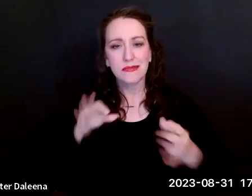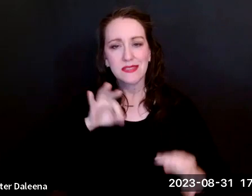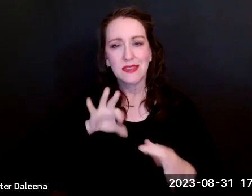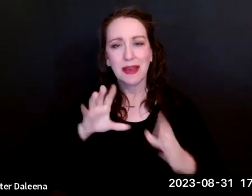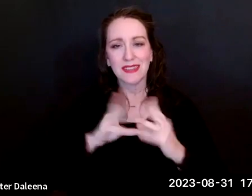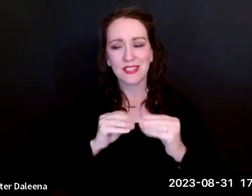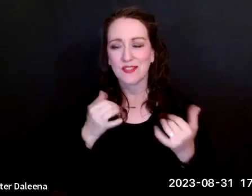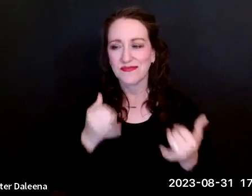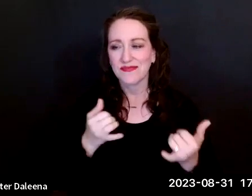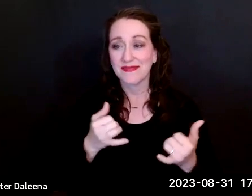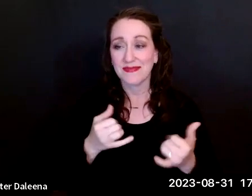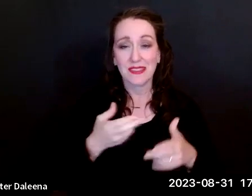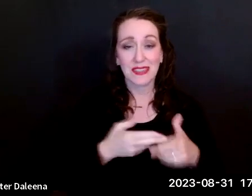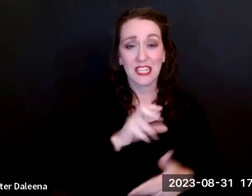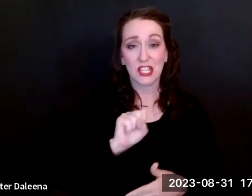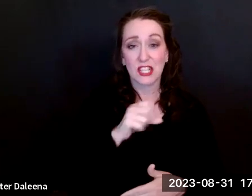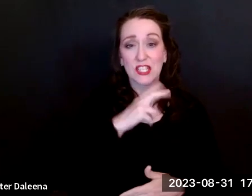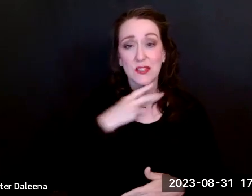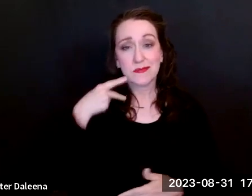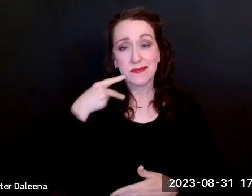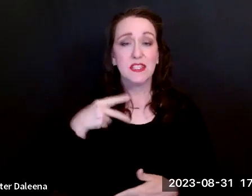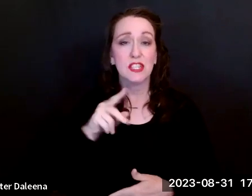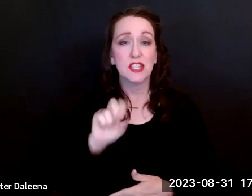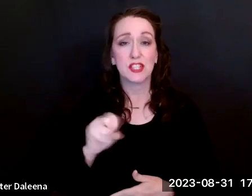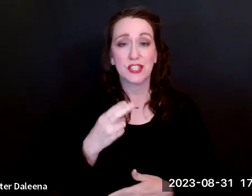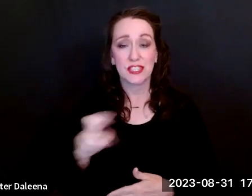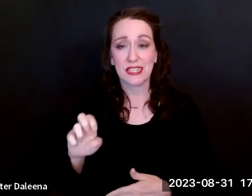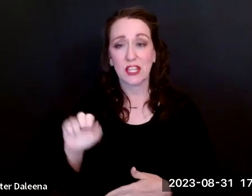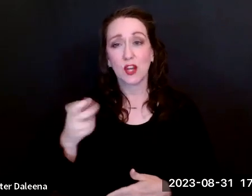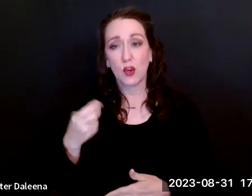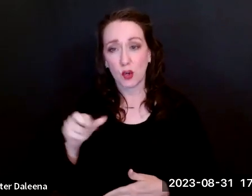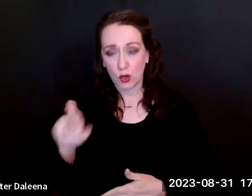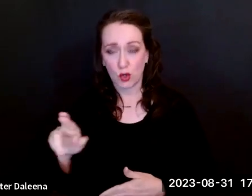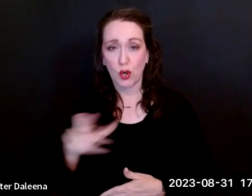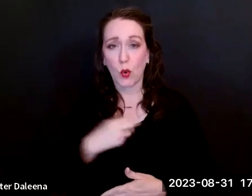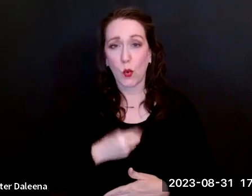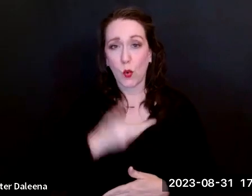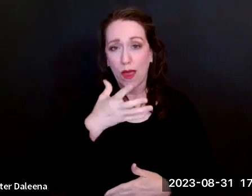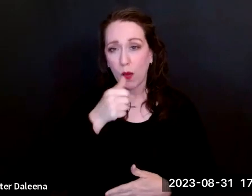I use she her pronouns I am a white woman with brown hair pulled back tight against my head